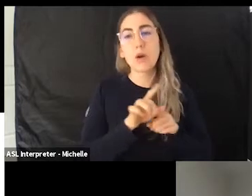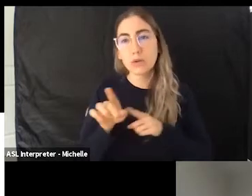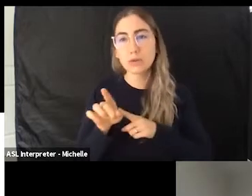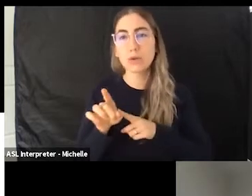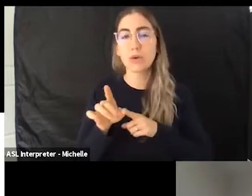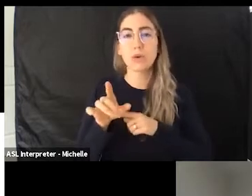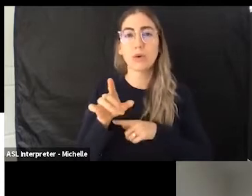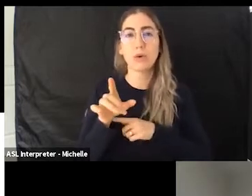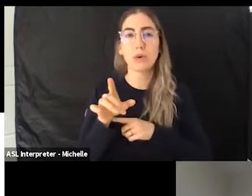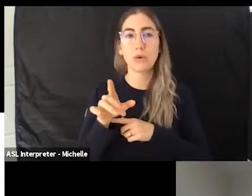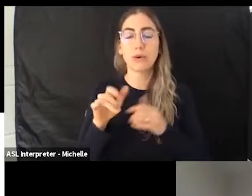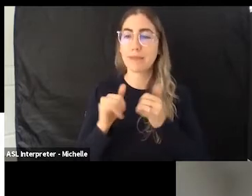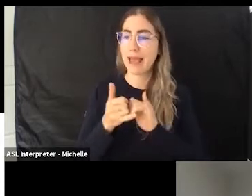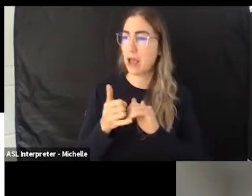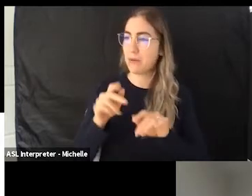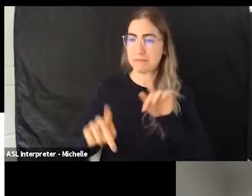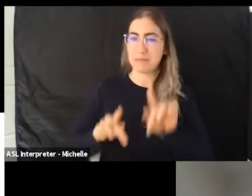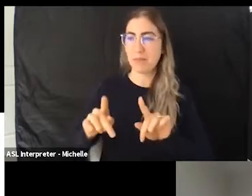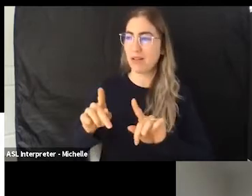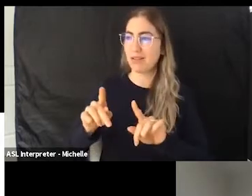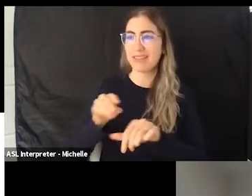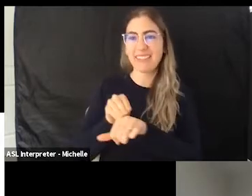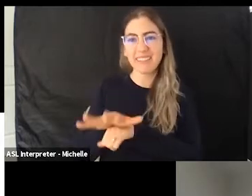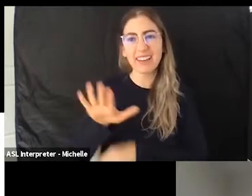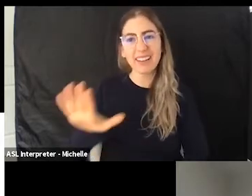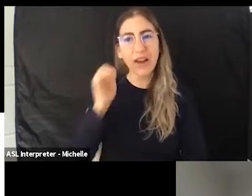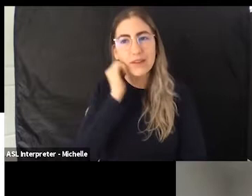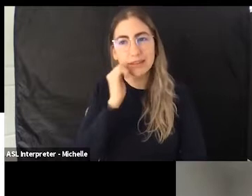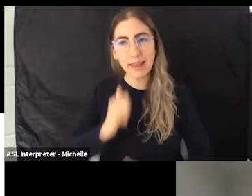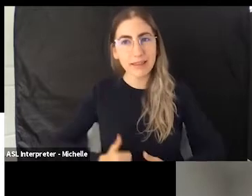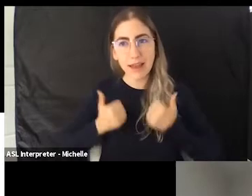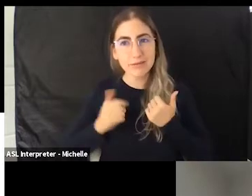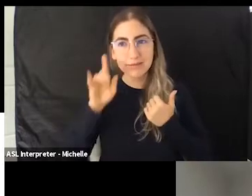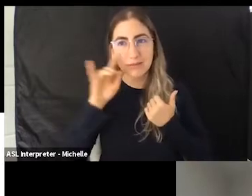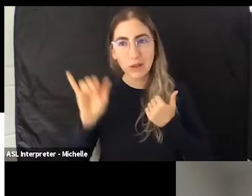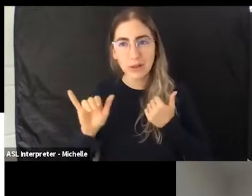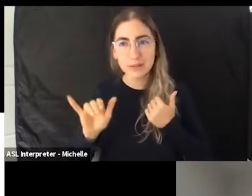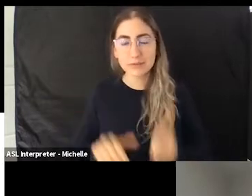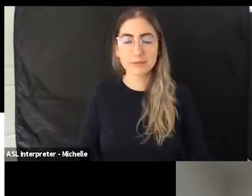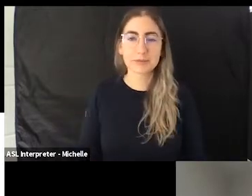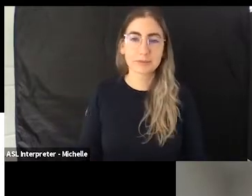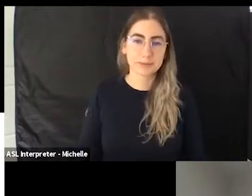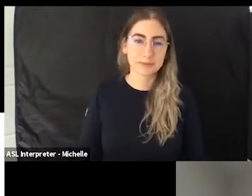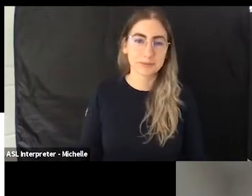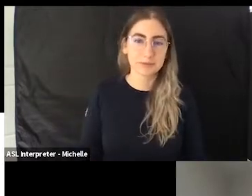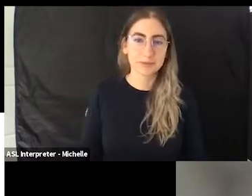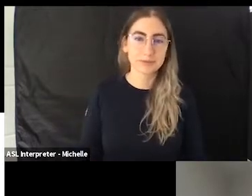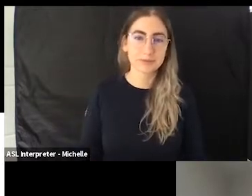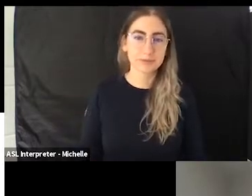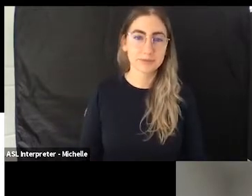PARTICIPANTS HAVE BEEN AFFECTED IN THEIR DAY-TO-DAY LIVES. AND WHO RESPONDED TO THE SURVEY?